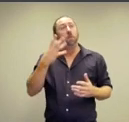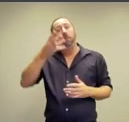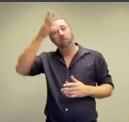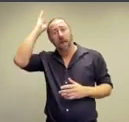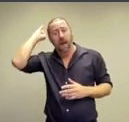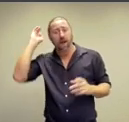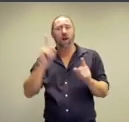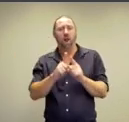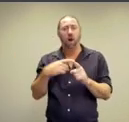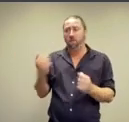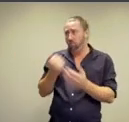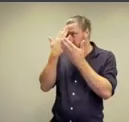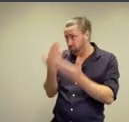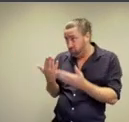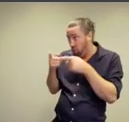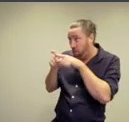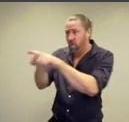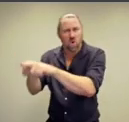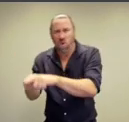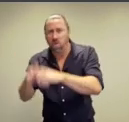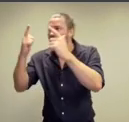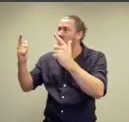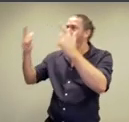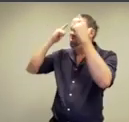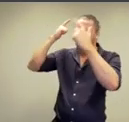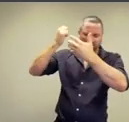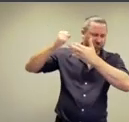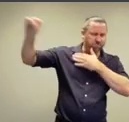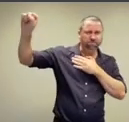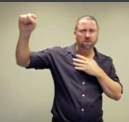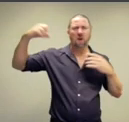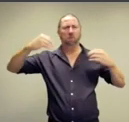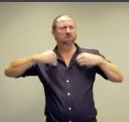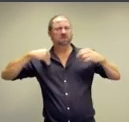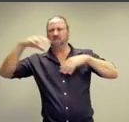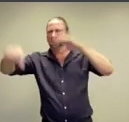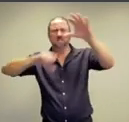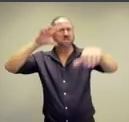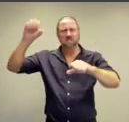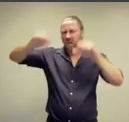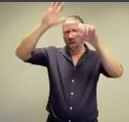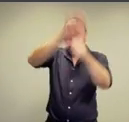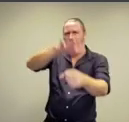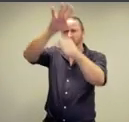of beliefs such as non-conformity, anti-authoritarianism,